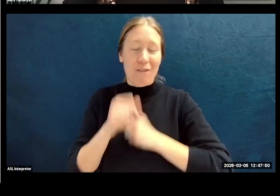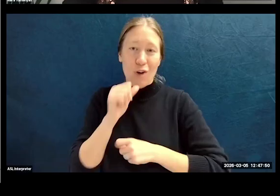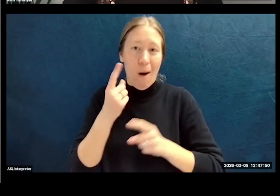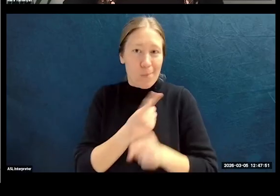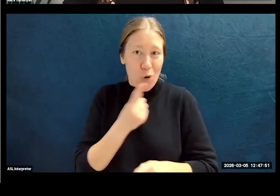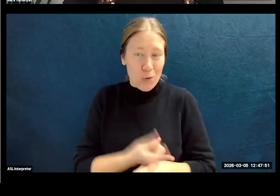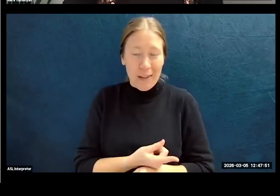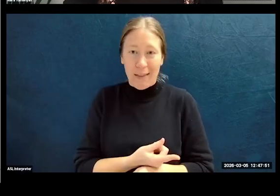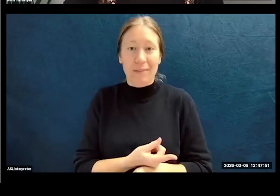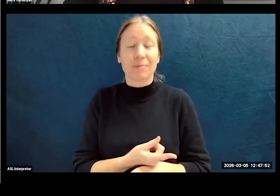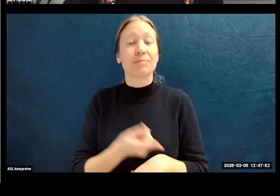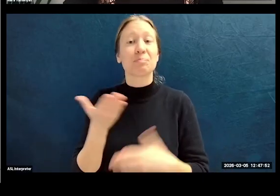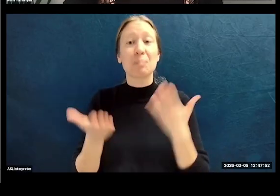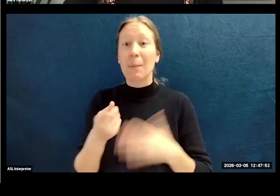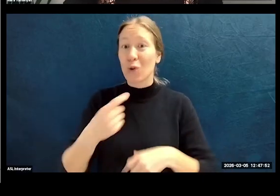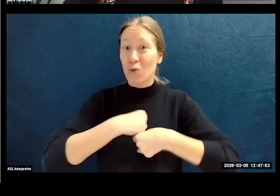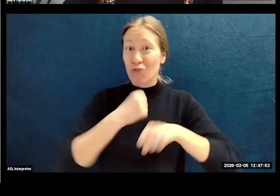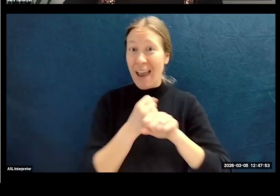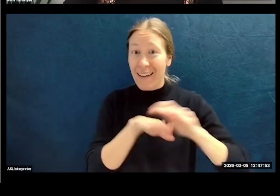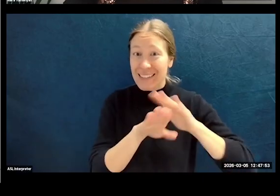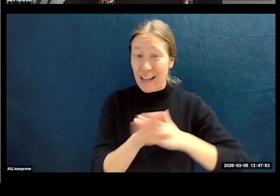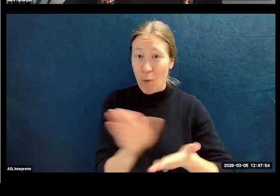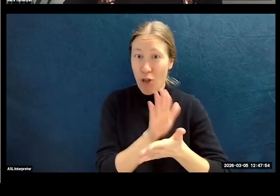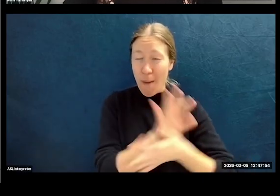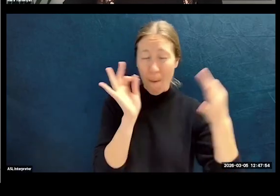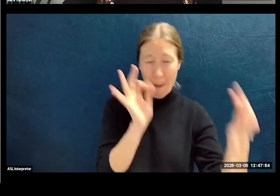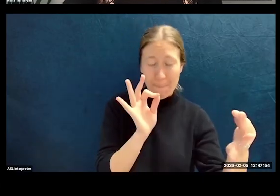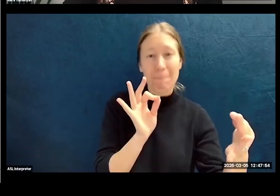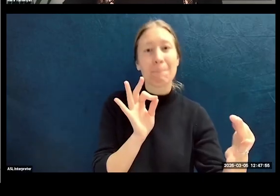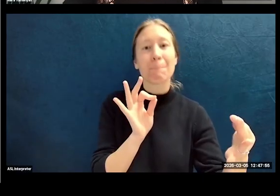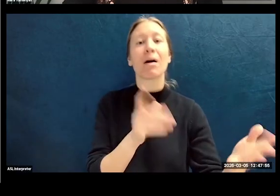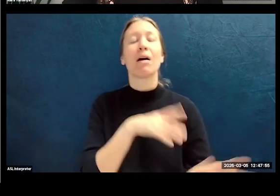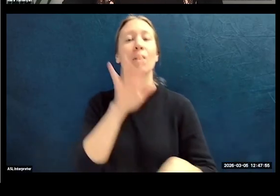even if you made an accessible document. So if you go to File, Save As,